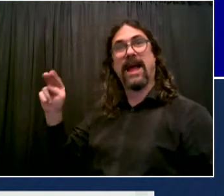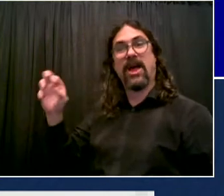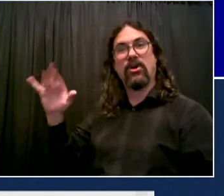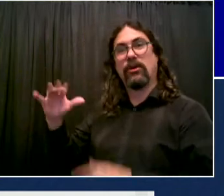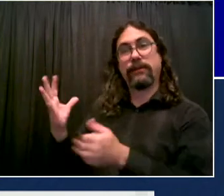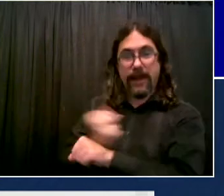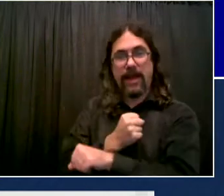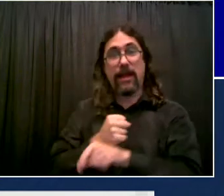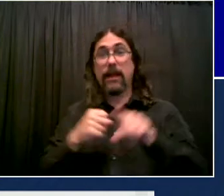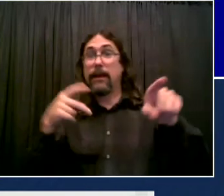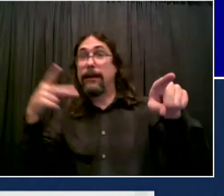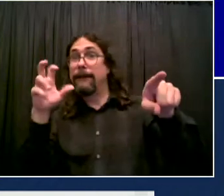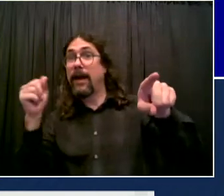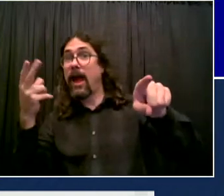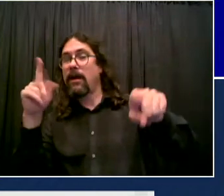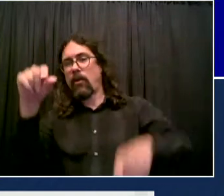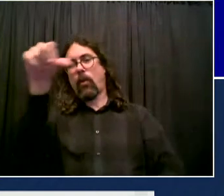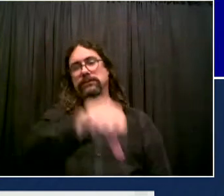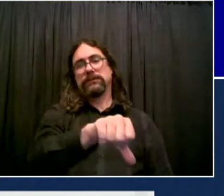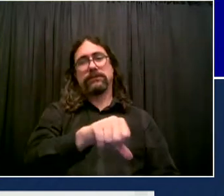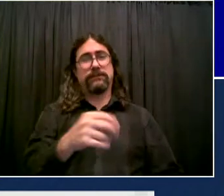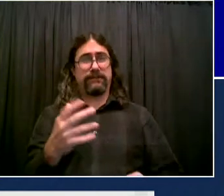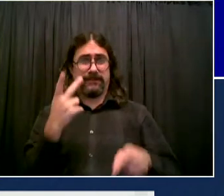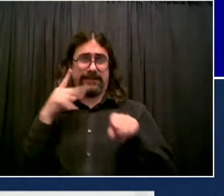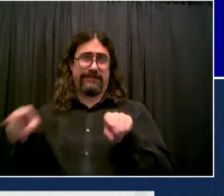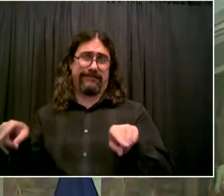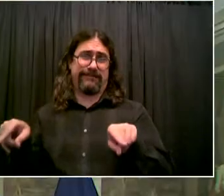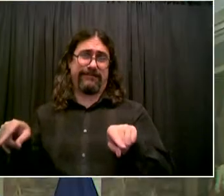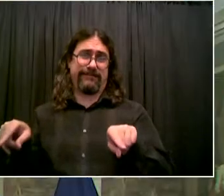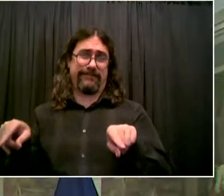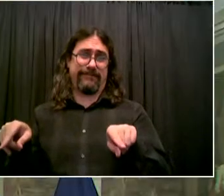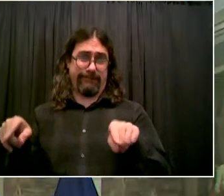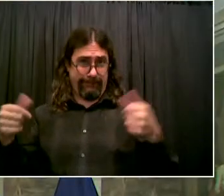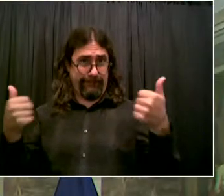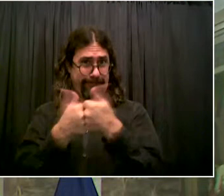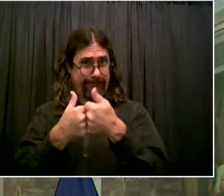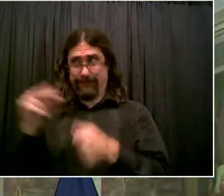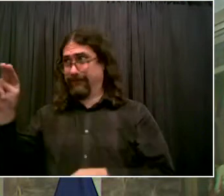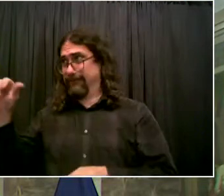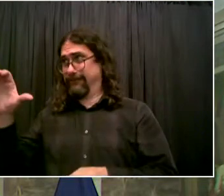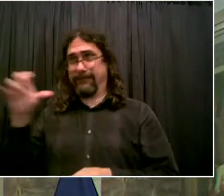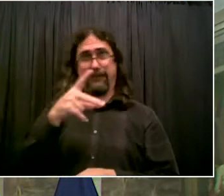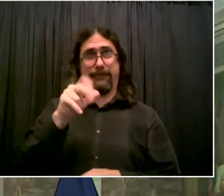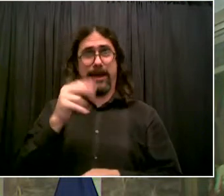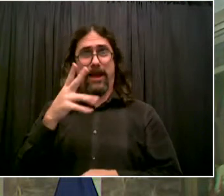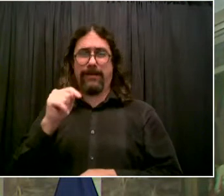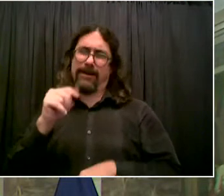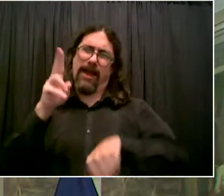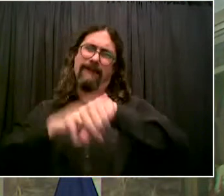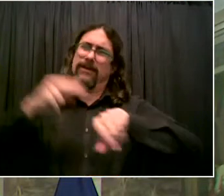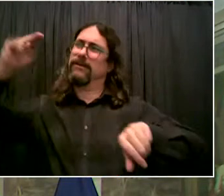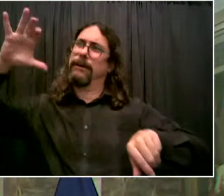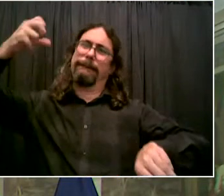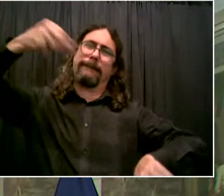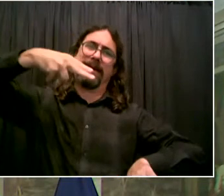WON? NEW YORK CITY. THE WORKERS OF NEW YORK CITY ONE OF THE SETTLEMENT WAS